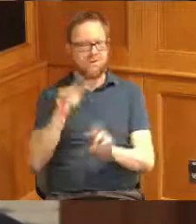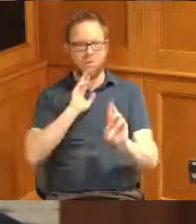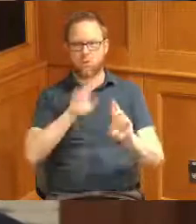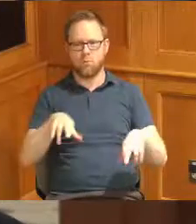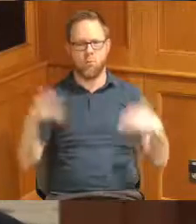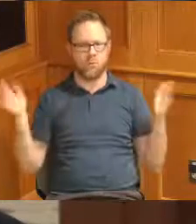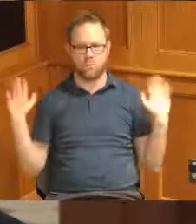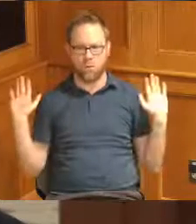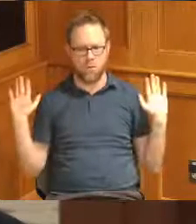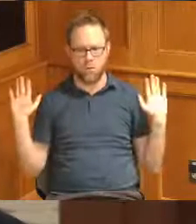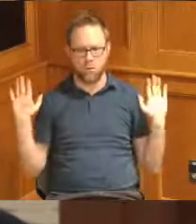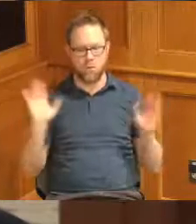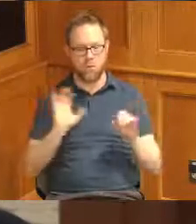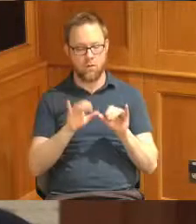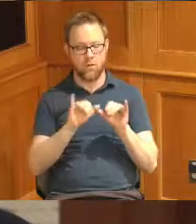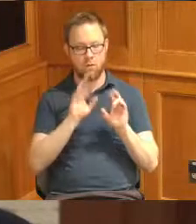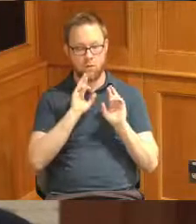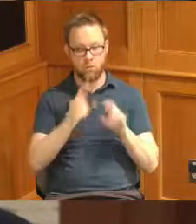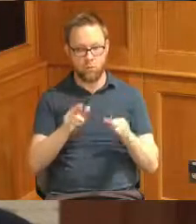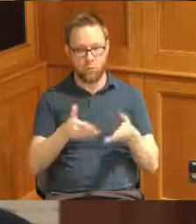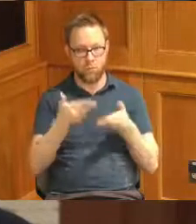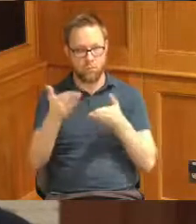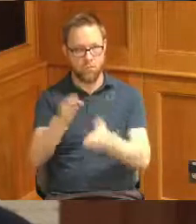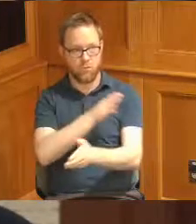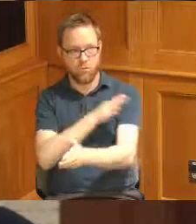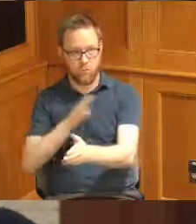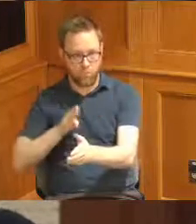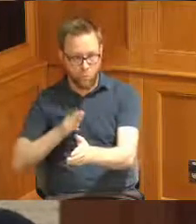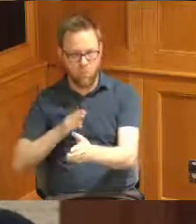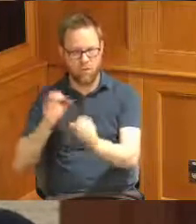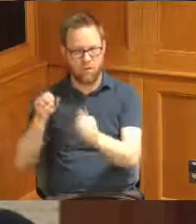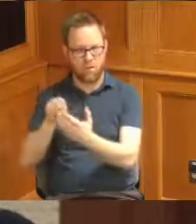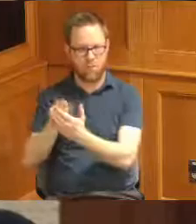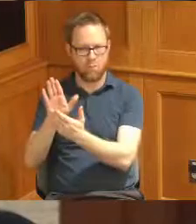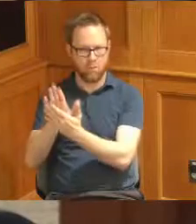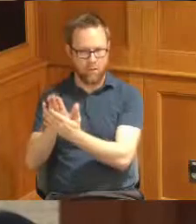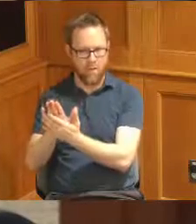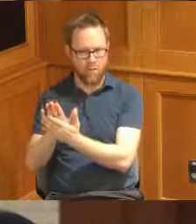from the county Engineer to the Board to receive a record that the County Engineer